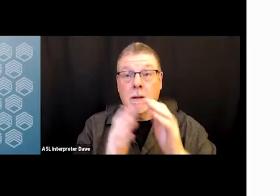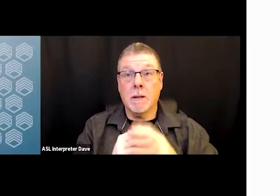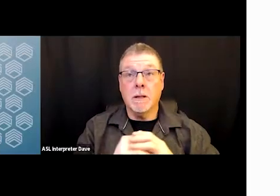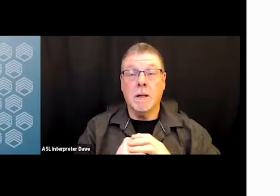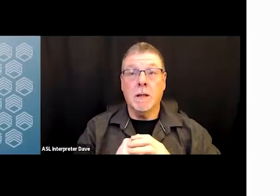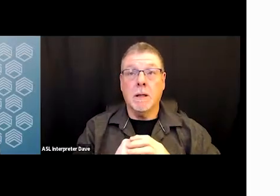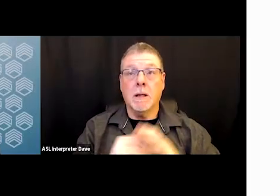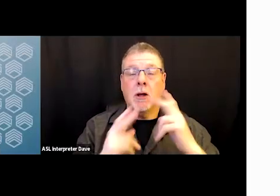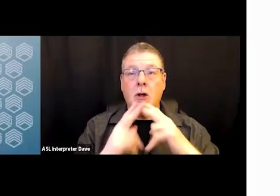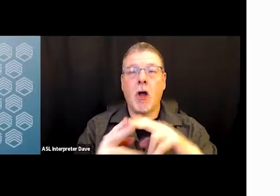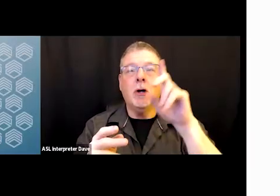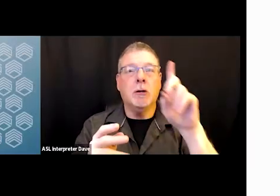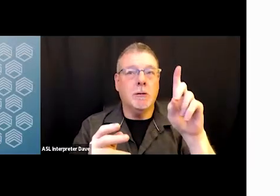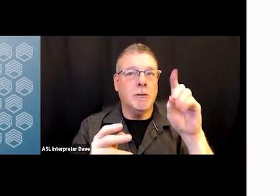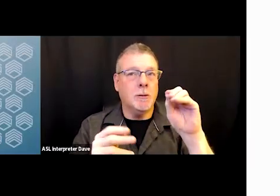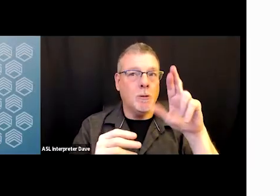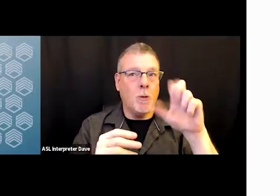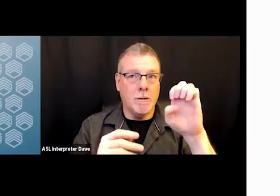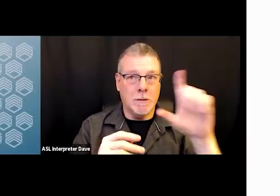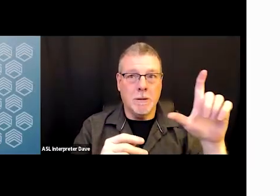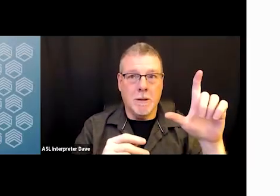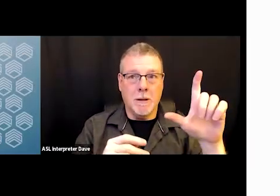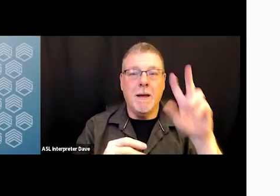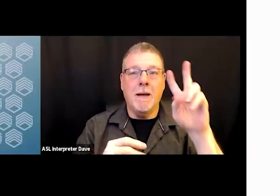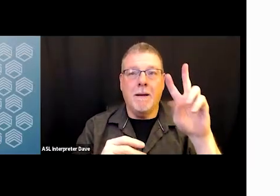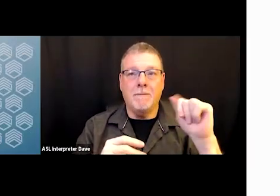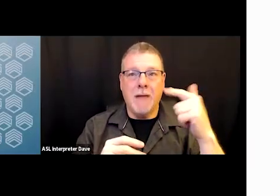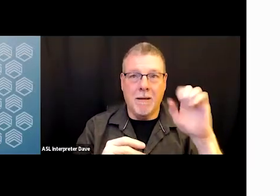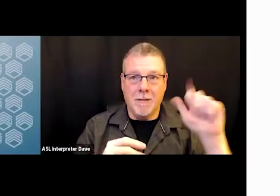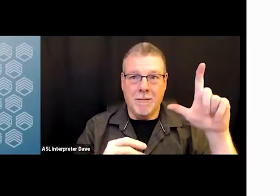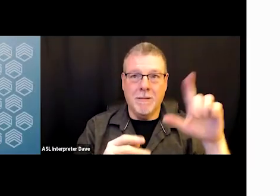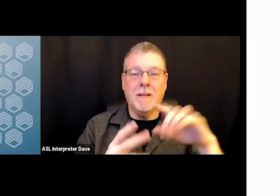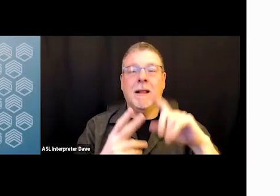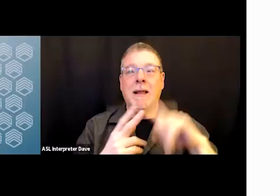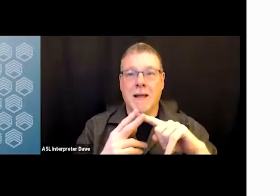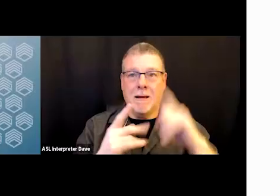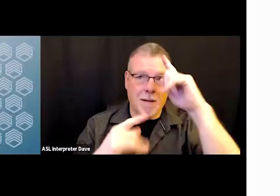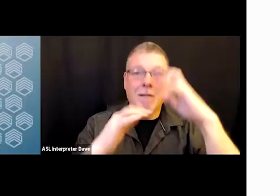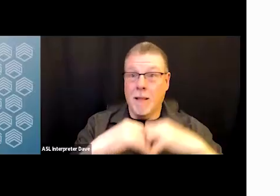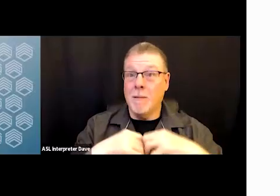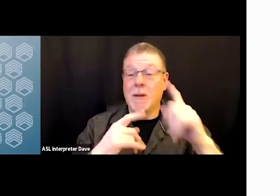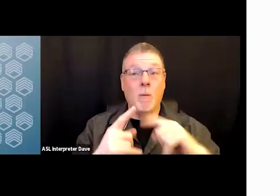the dorsal vagal collapse response. And it's when the central nervous system